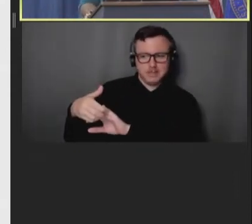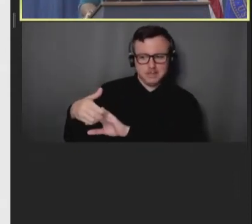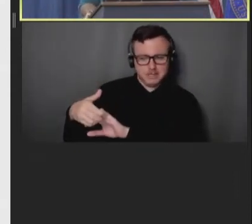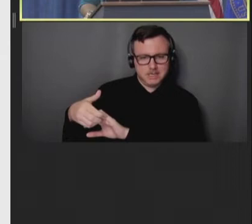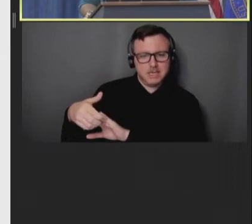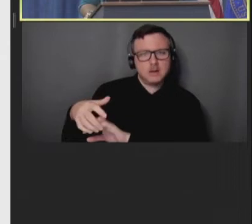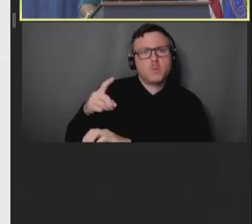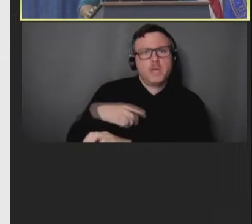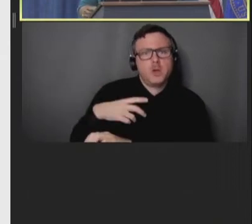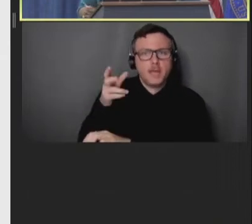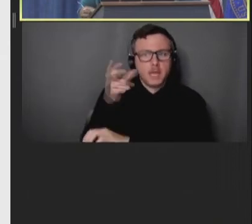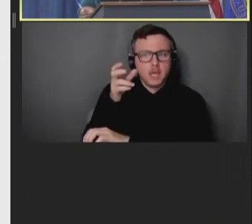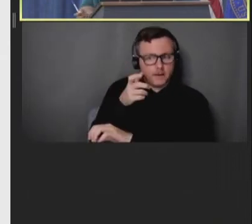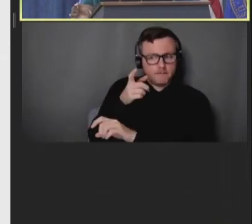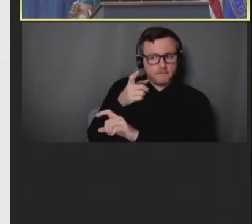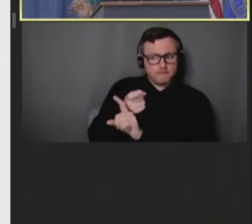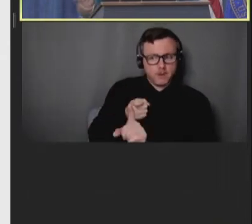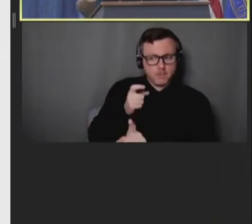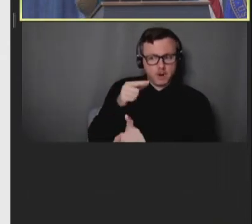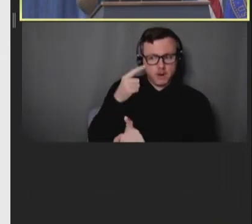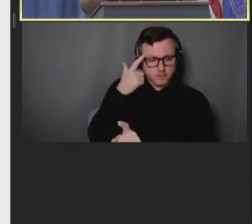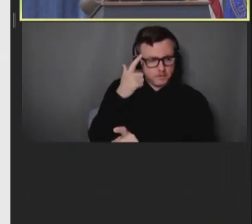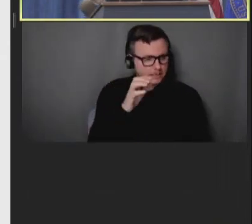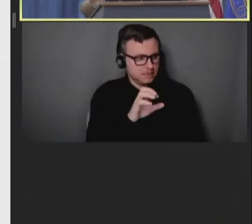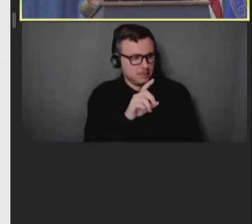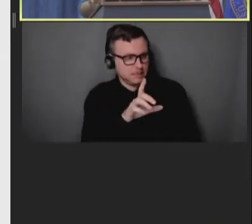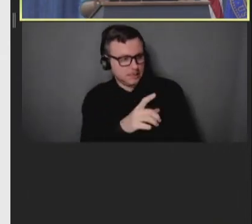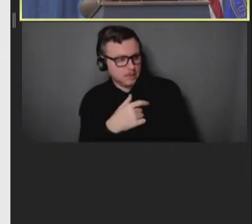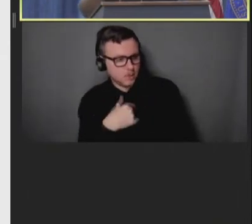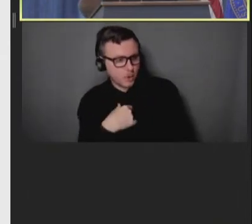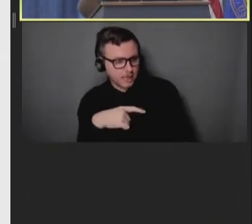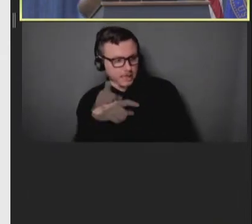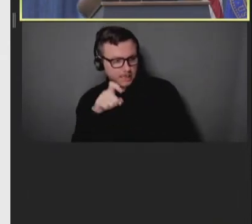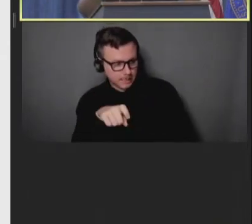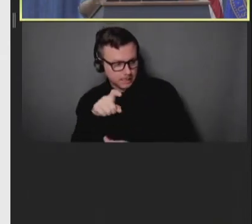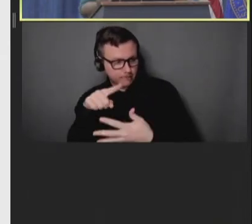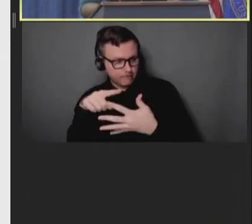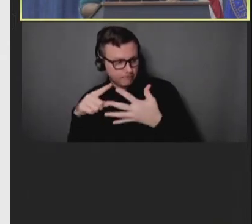hearing from the governors," and CDC says, "This is what we need," and then we help them figure out